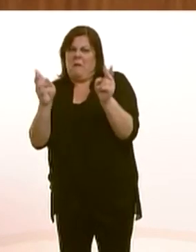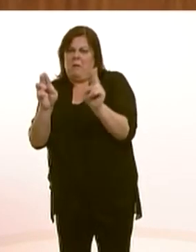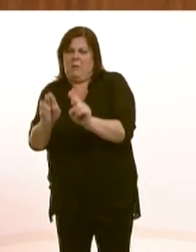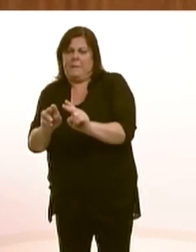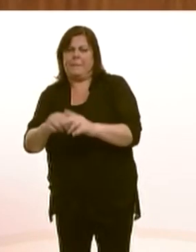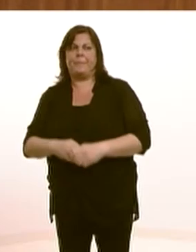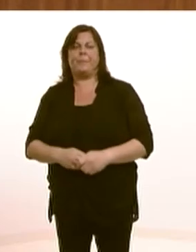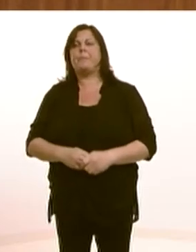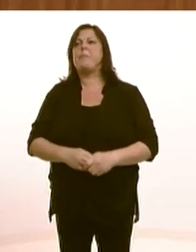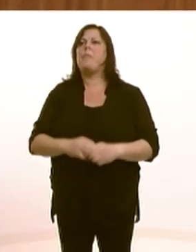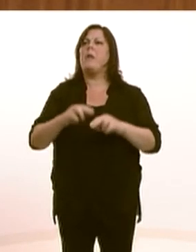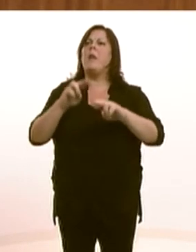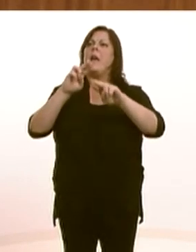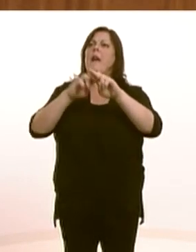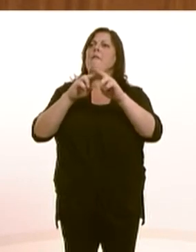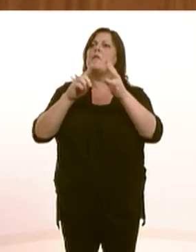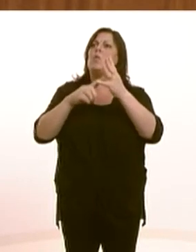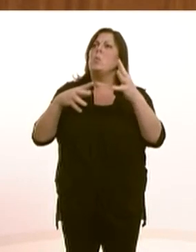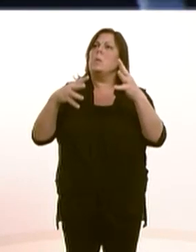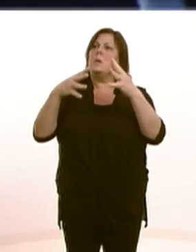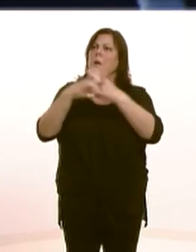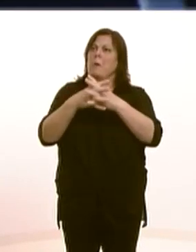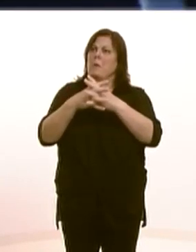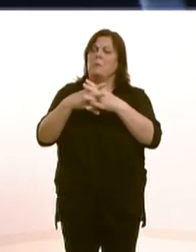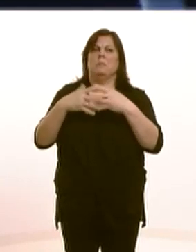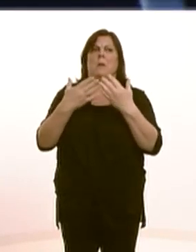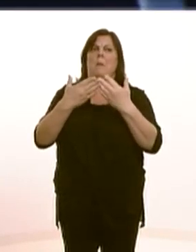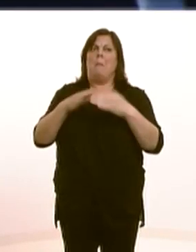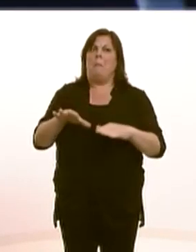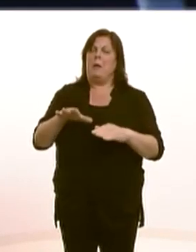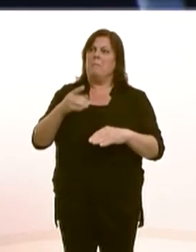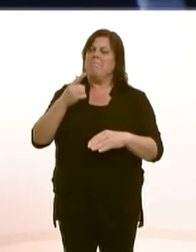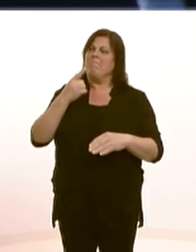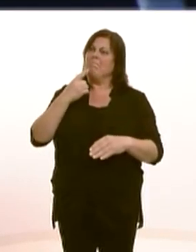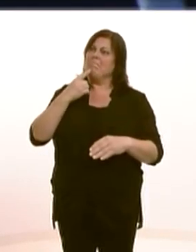The FUW has stressed the difference in approach and understanding between your Government